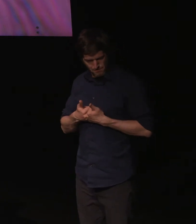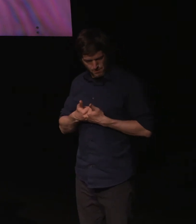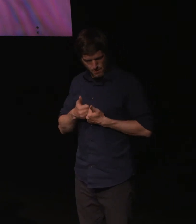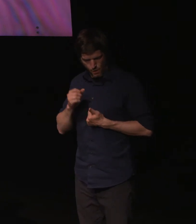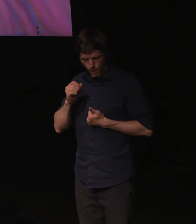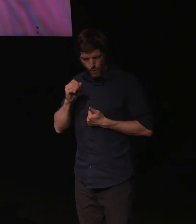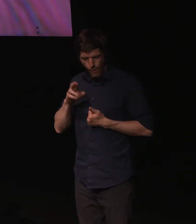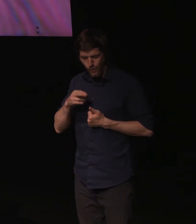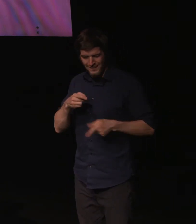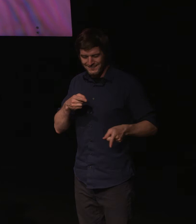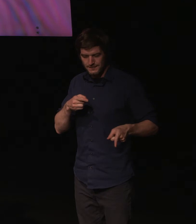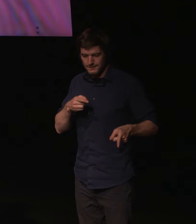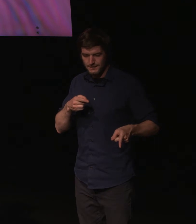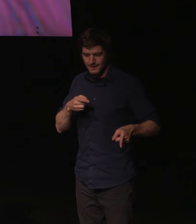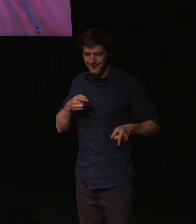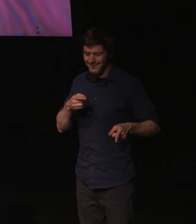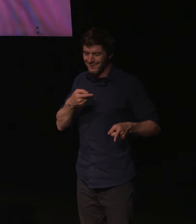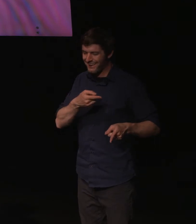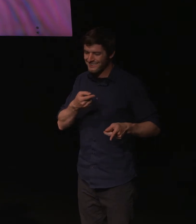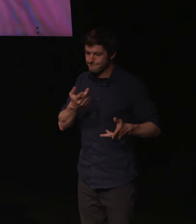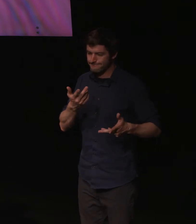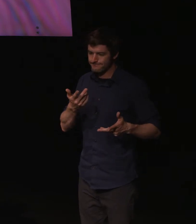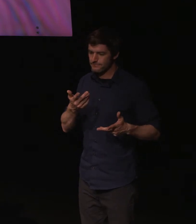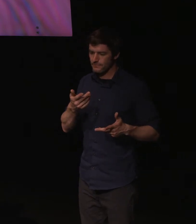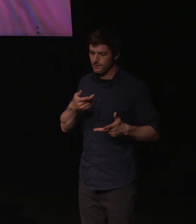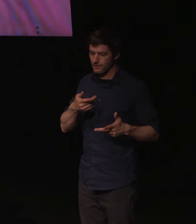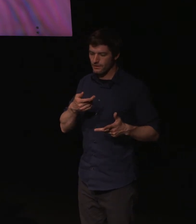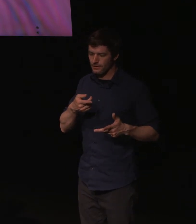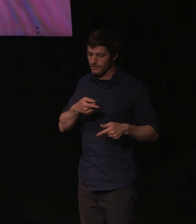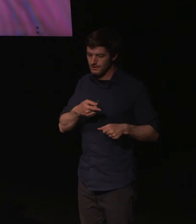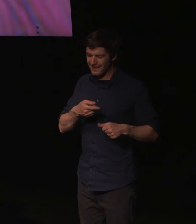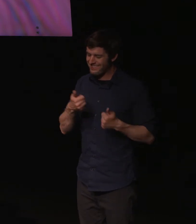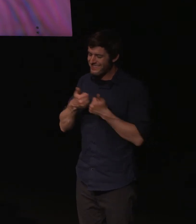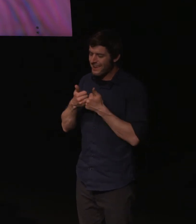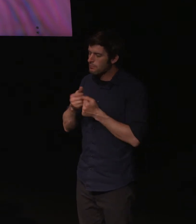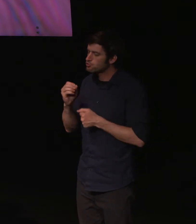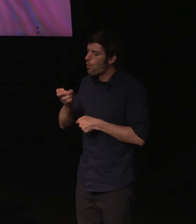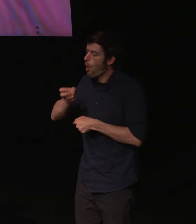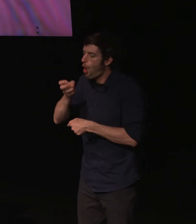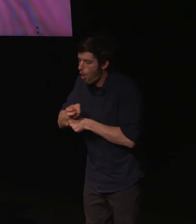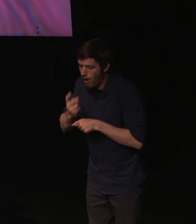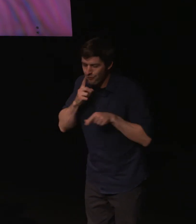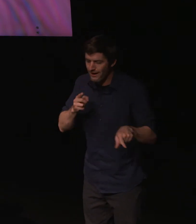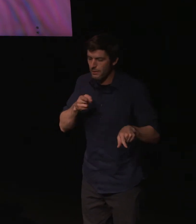that it is so prohibitive that they won't want to play it, they won't want to get past the hurdle because the chameleon blocks